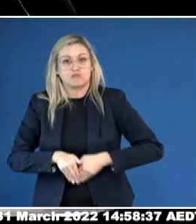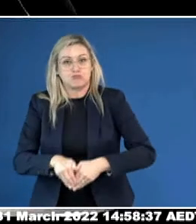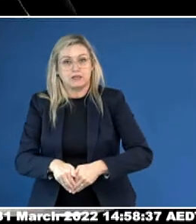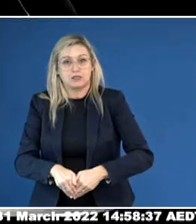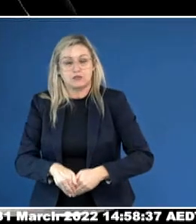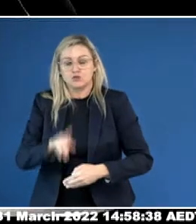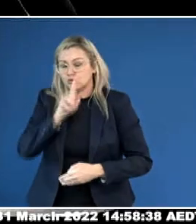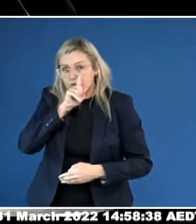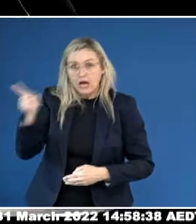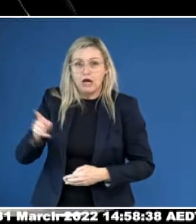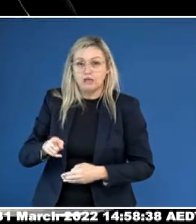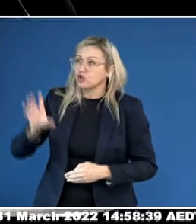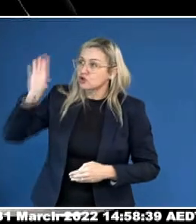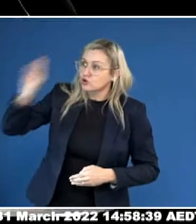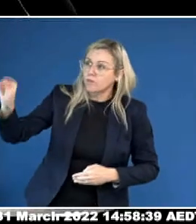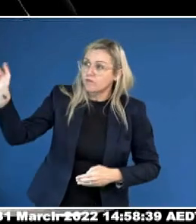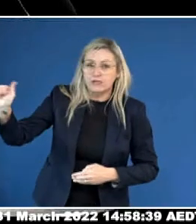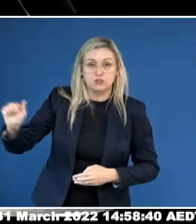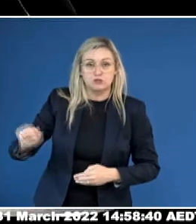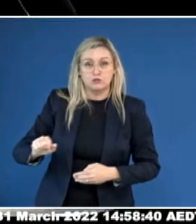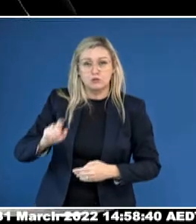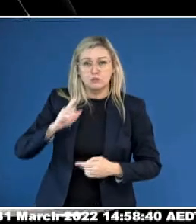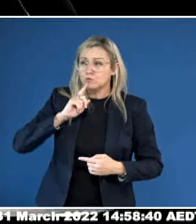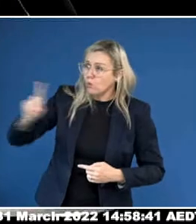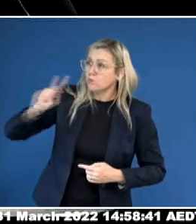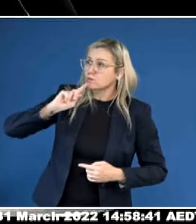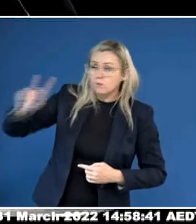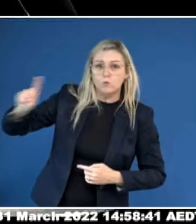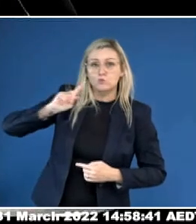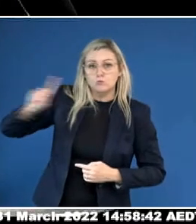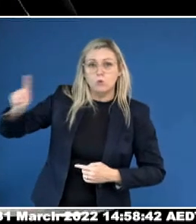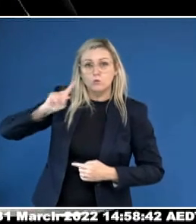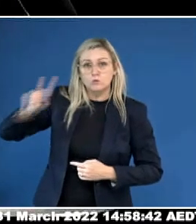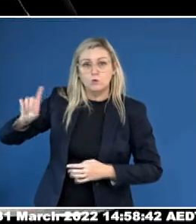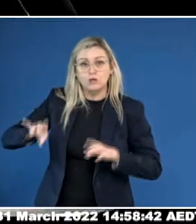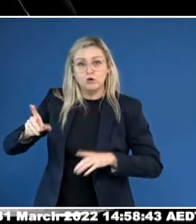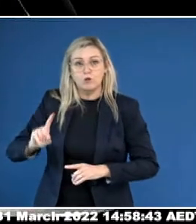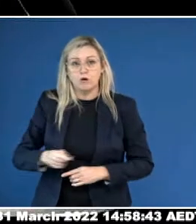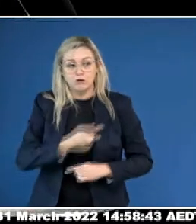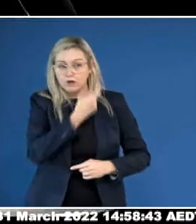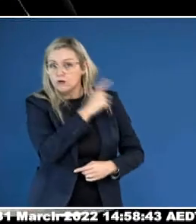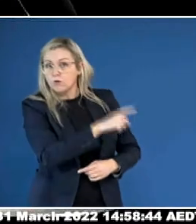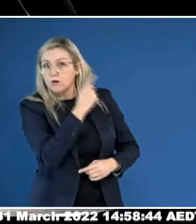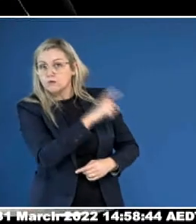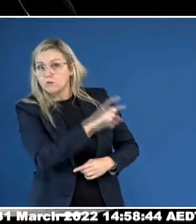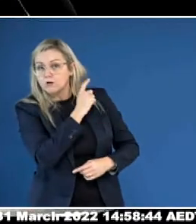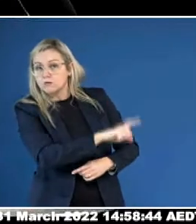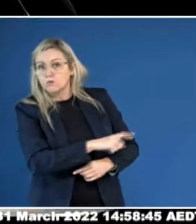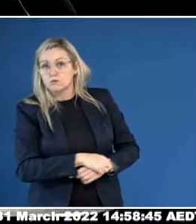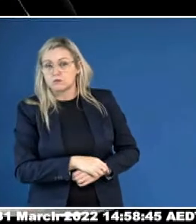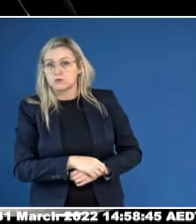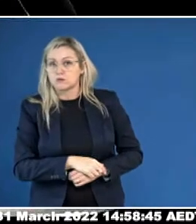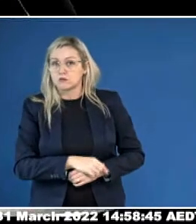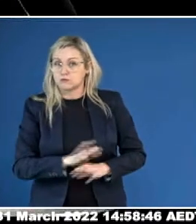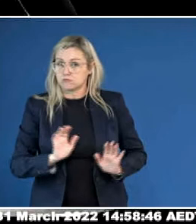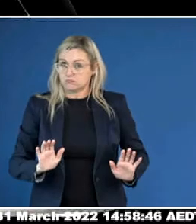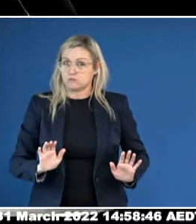Stop the segregation." Until this country is prepared to address segregation,